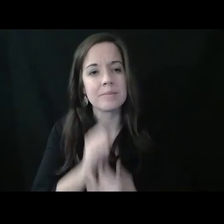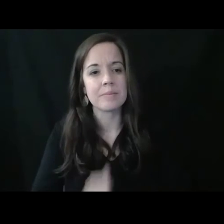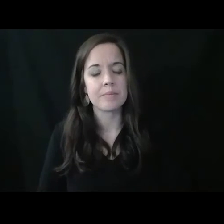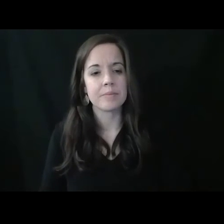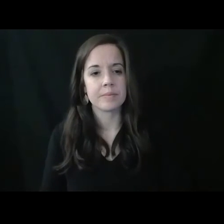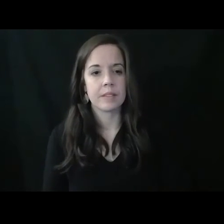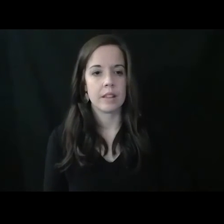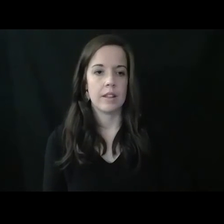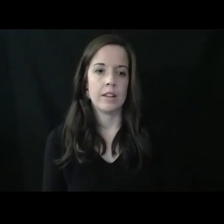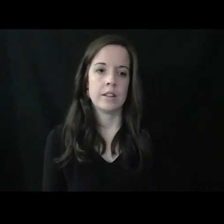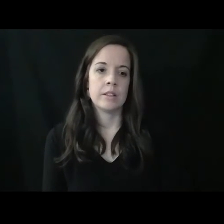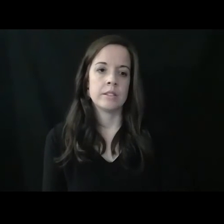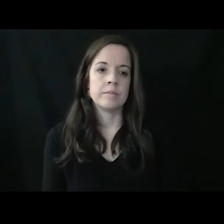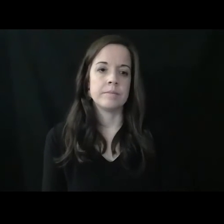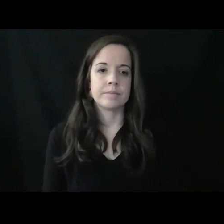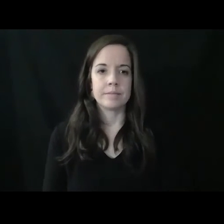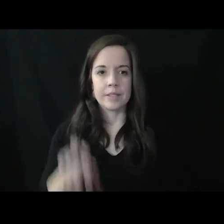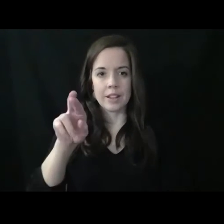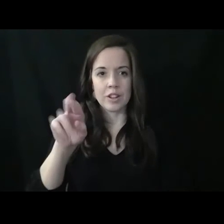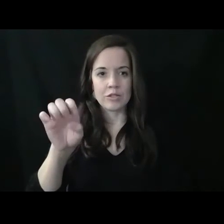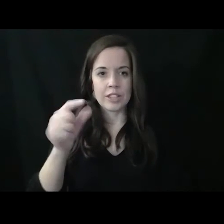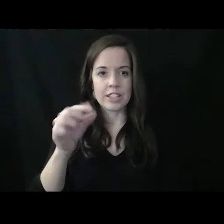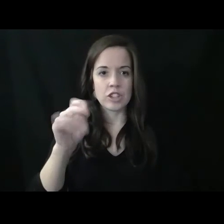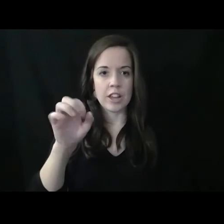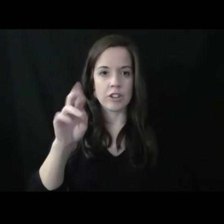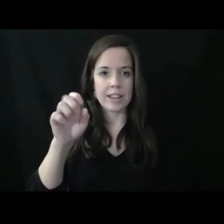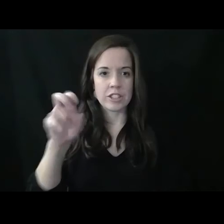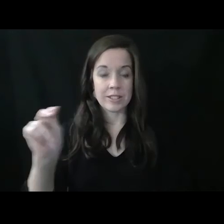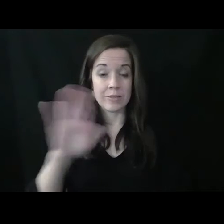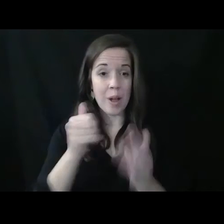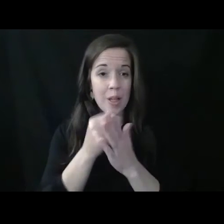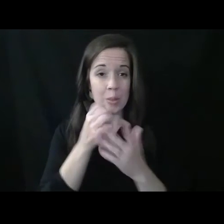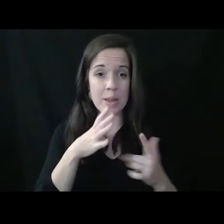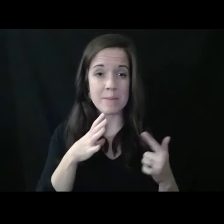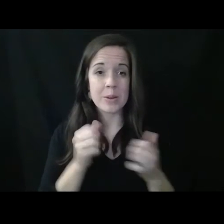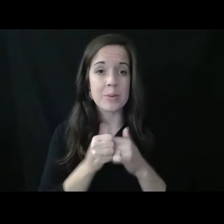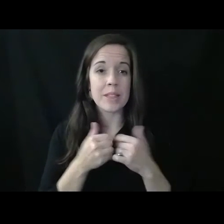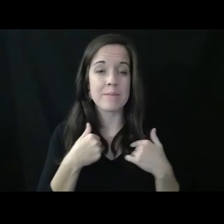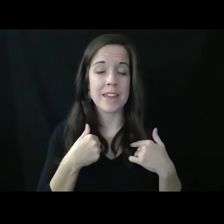This is “Regeneration,” and it’s for all the women that were with me in breastfeeding support group.